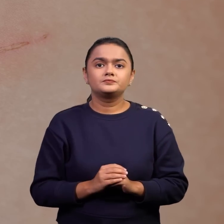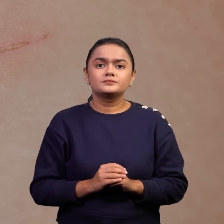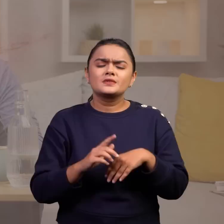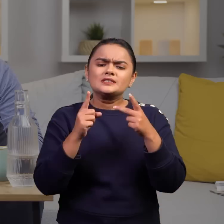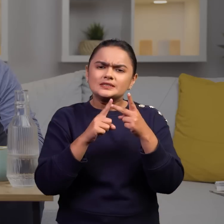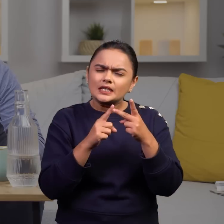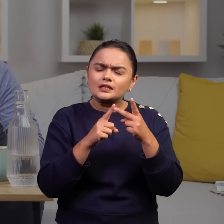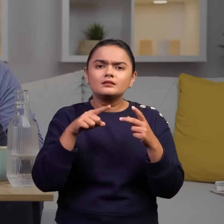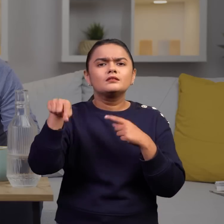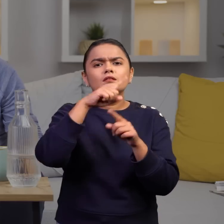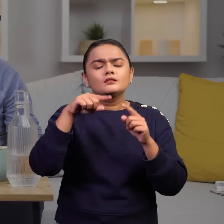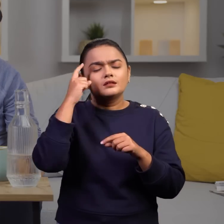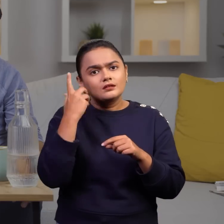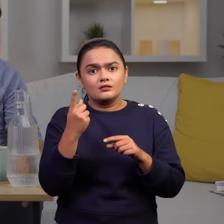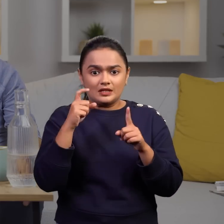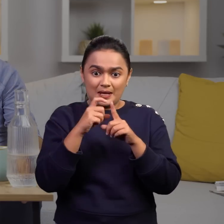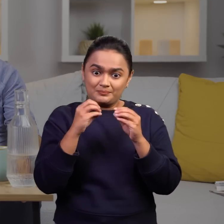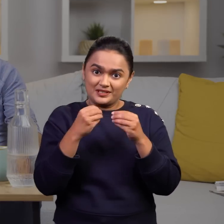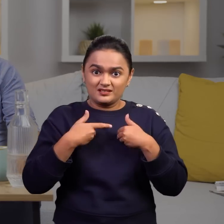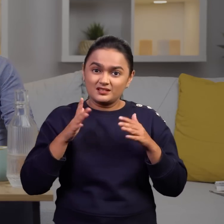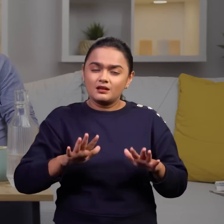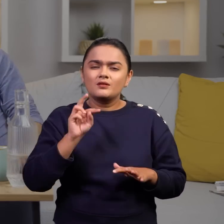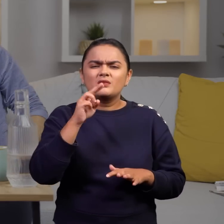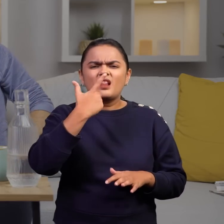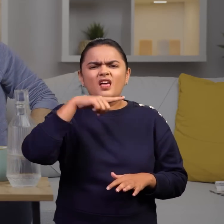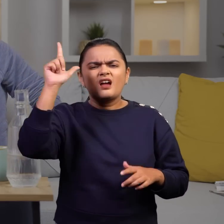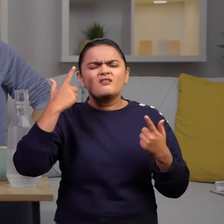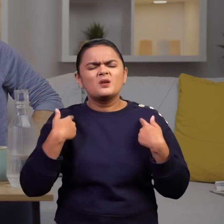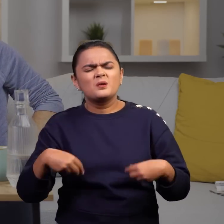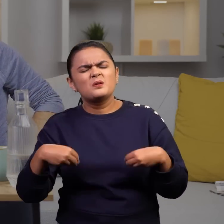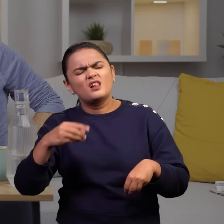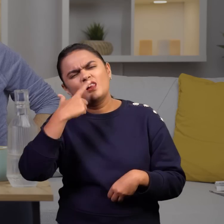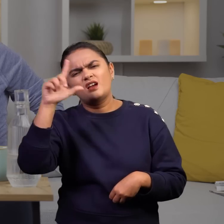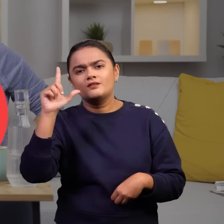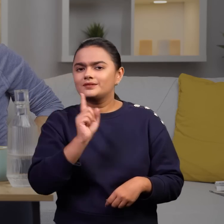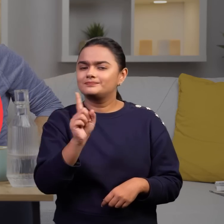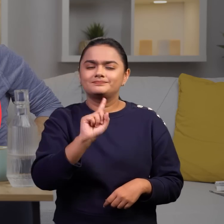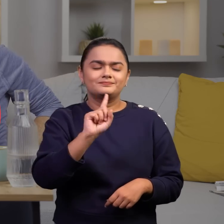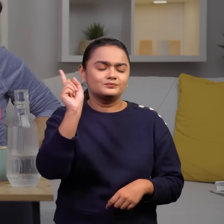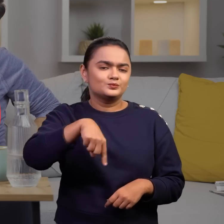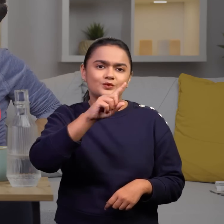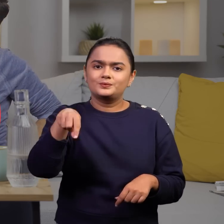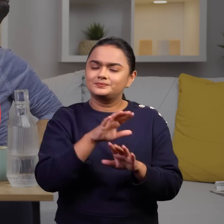Another myth! If you're diabetic, you'll feel weak all your life. No, this is absolutely not true!